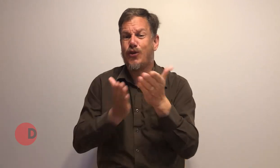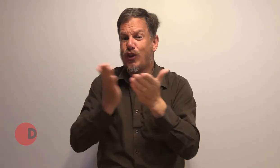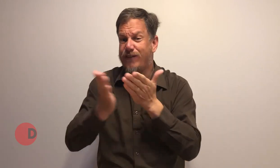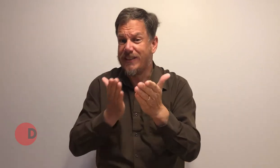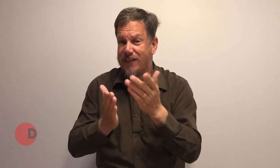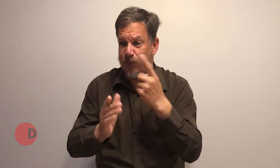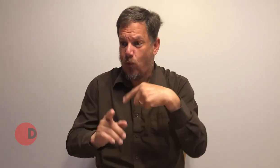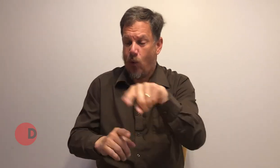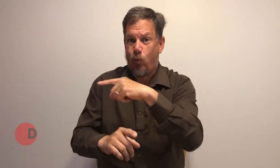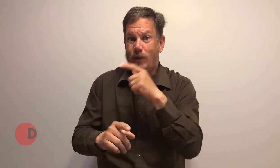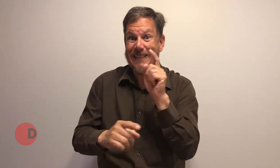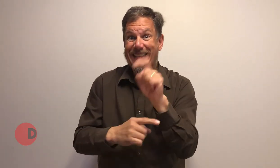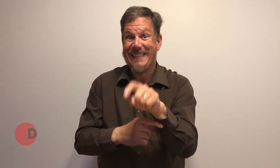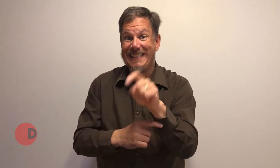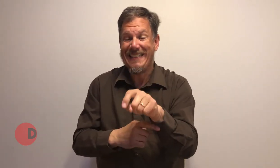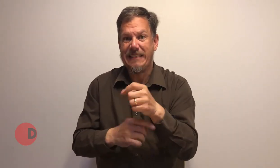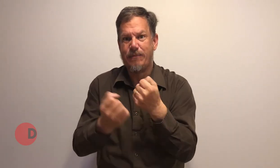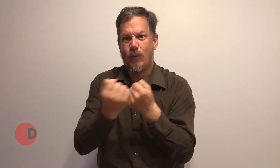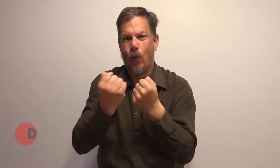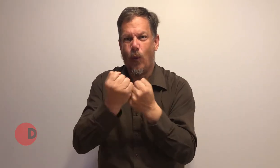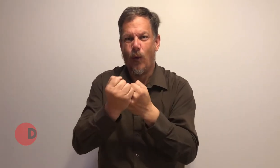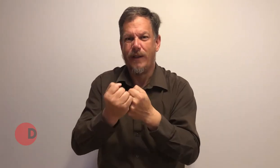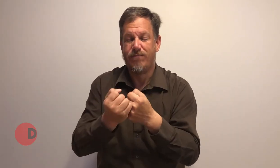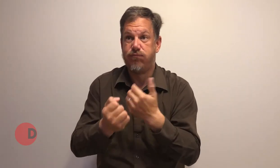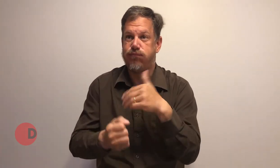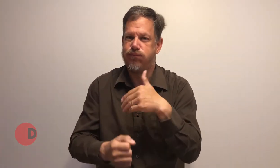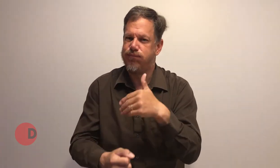improve services for those who need supports.